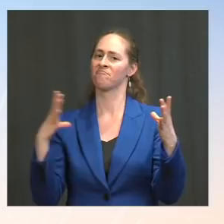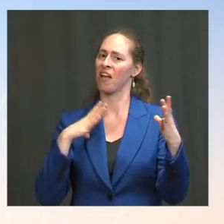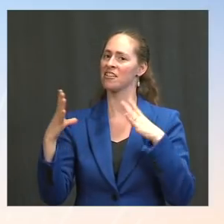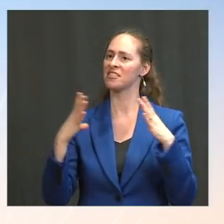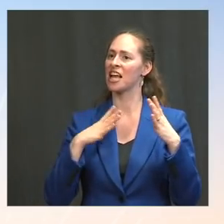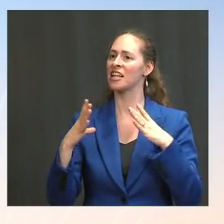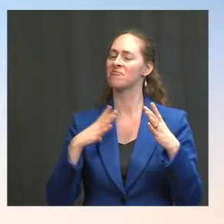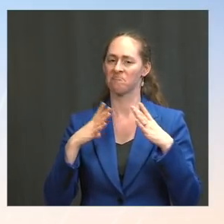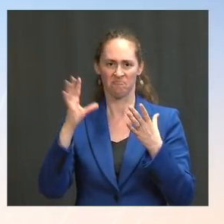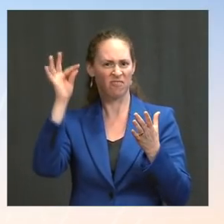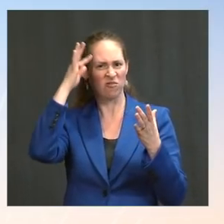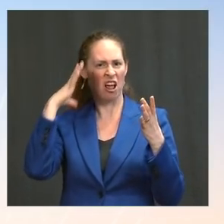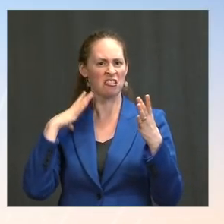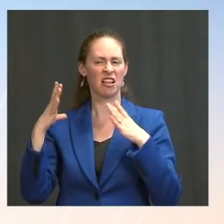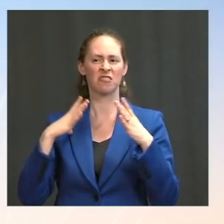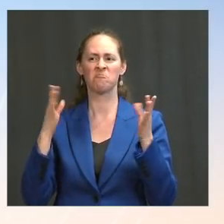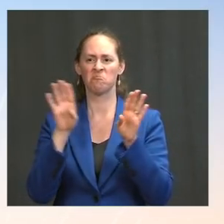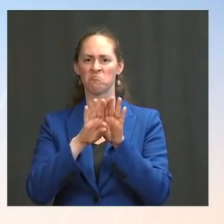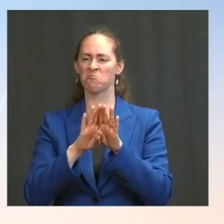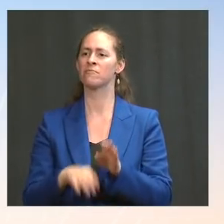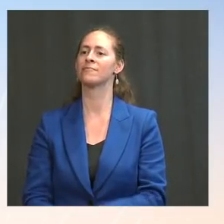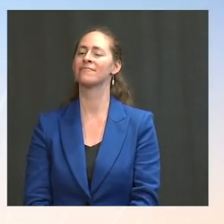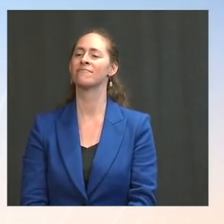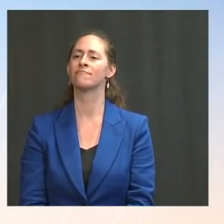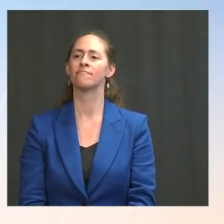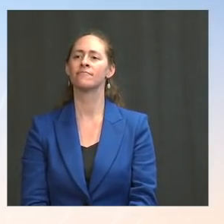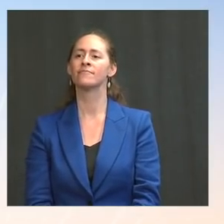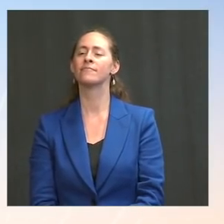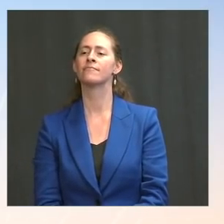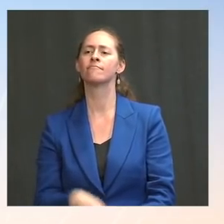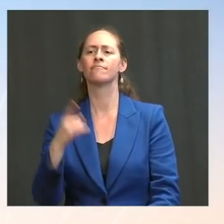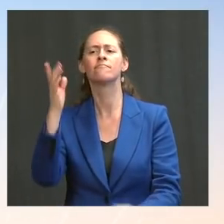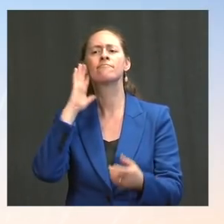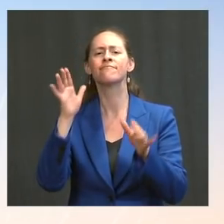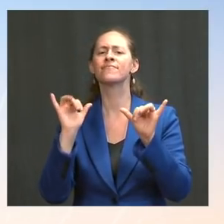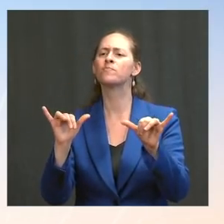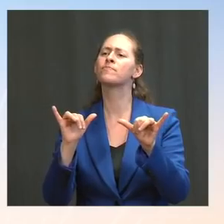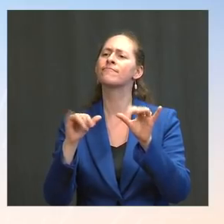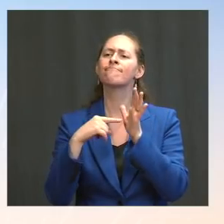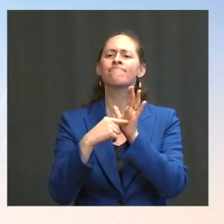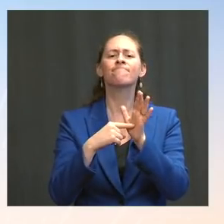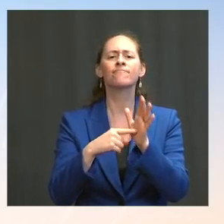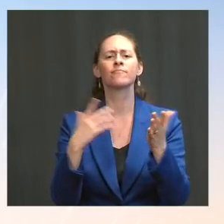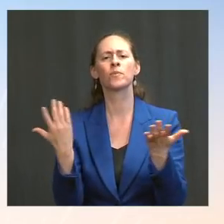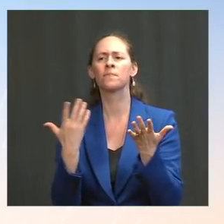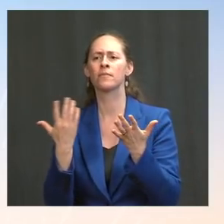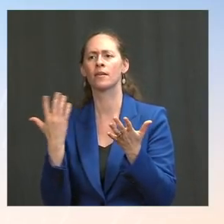hopefully, in the coming days -- but he will continue to amplify the benefits of the bipartisan Infrastructure Framework, the American Families Plan.